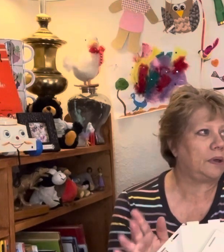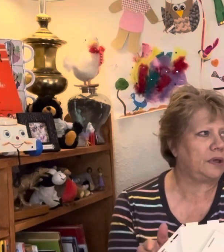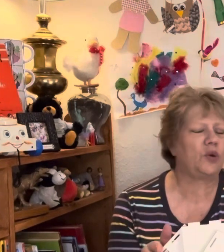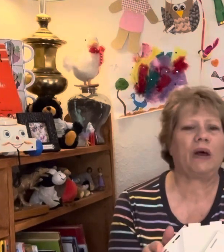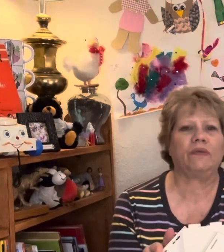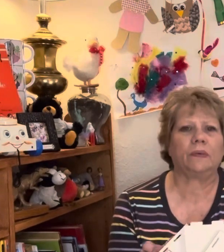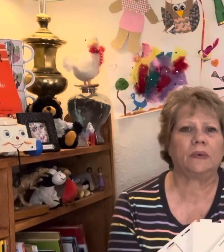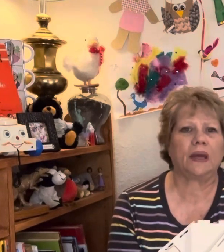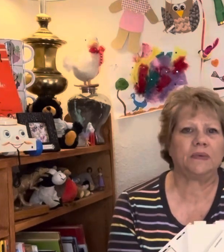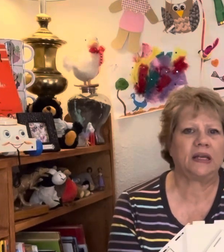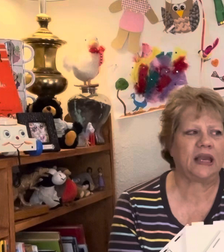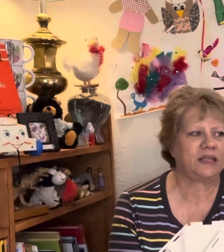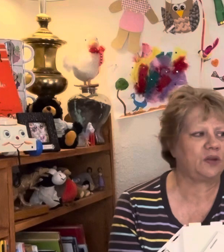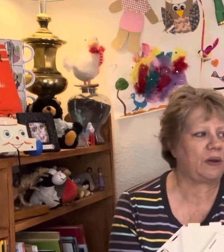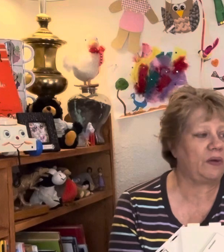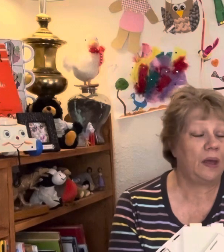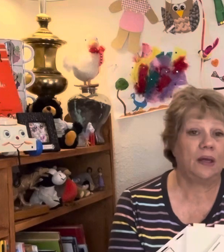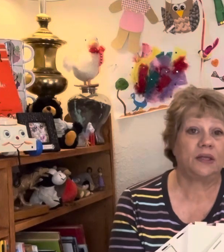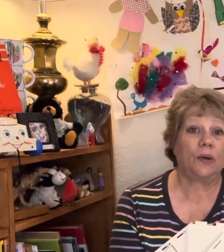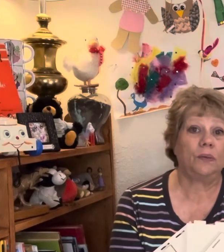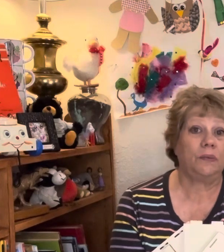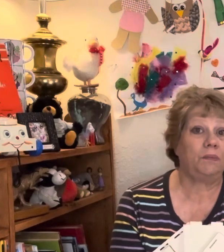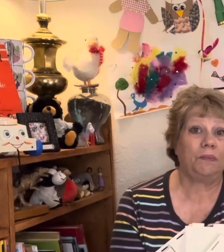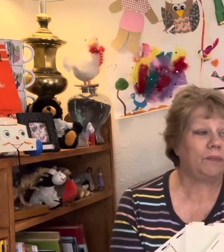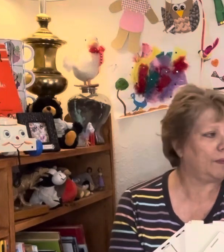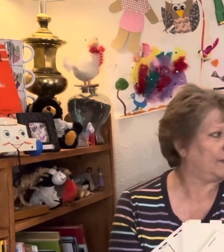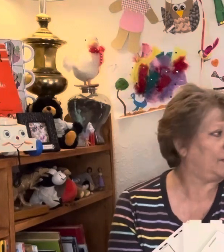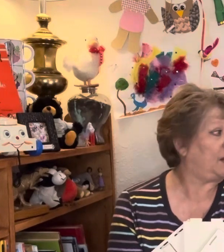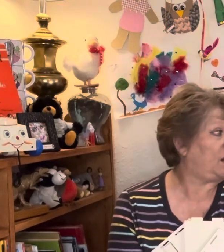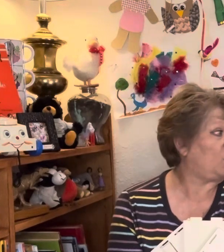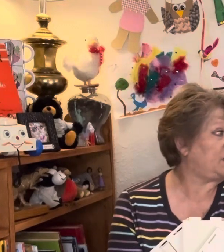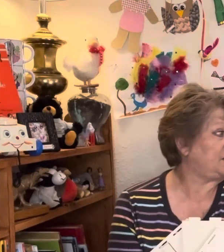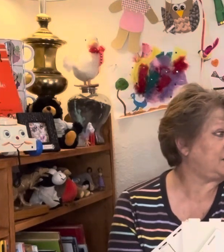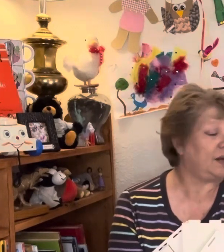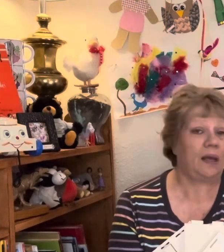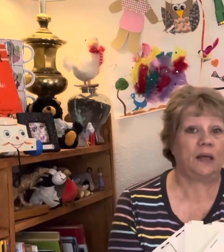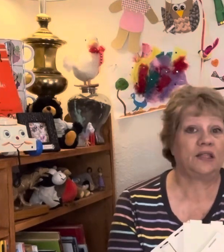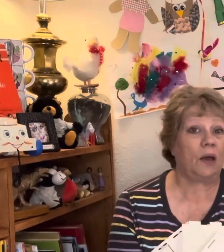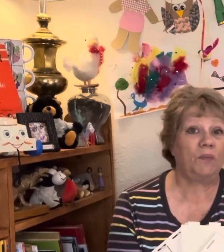Twelve. It comes in a case of twelve. So... BUSTER: You get a whole dozen? BARB: You get a whole dozen. BUSTER: Wow! Lots of toolboxes to be making.